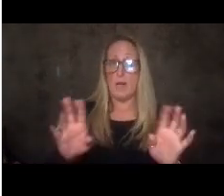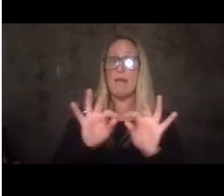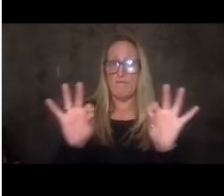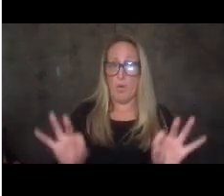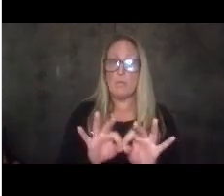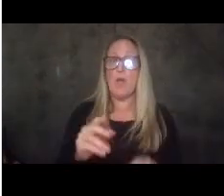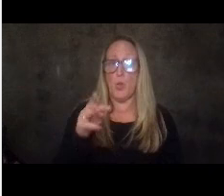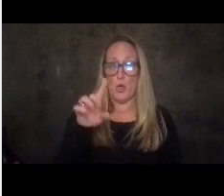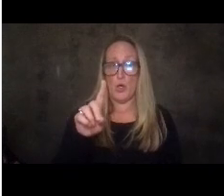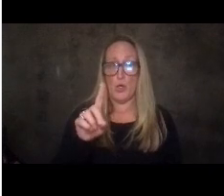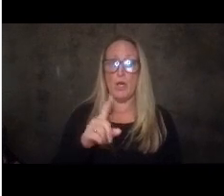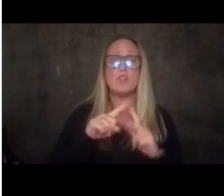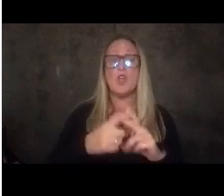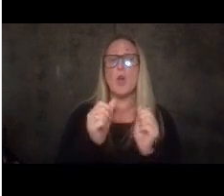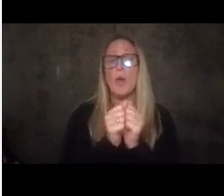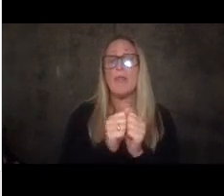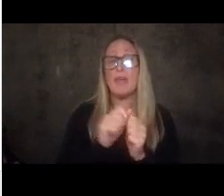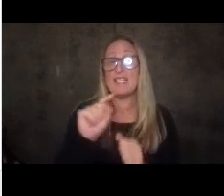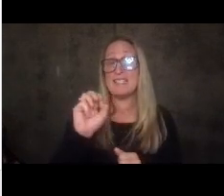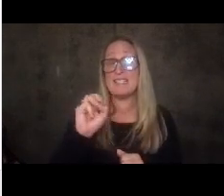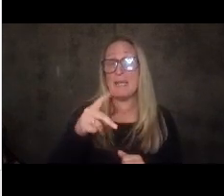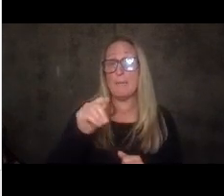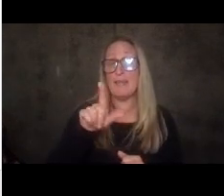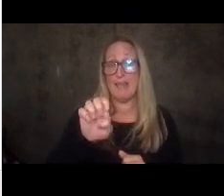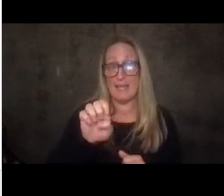probably with maybe a template. To build off of.